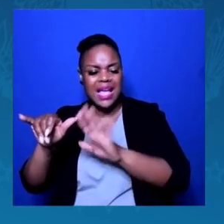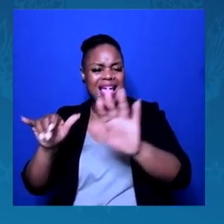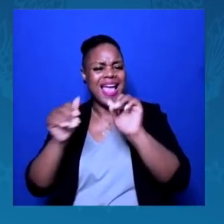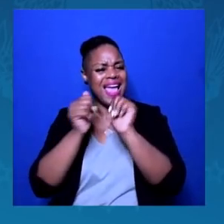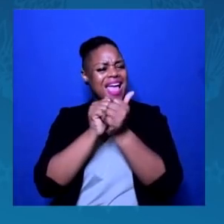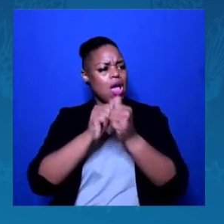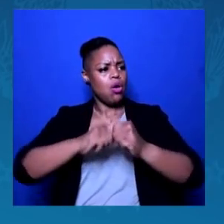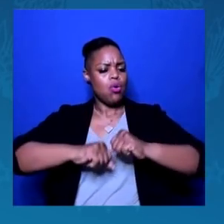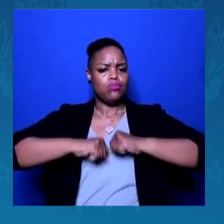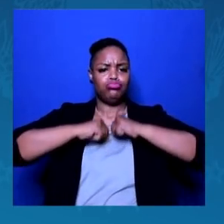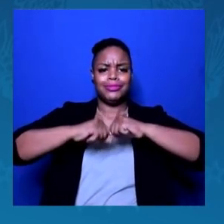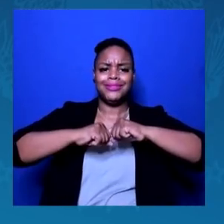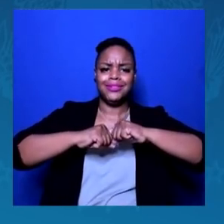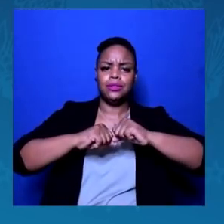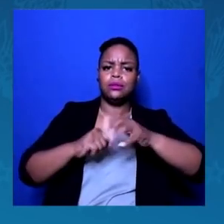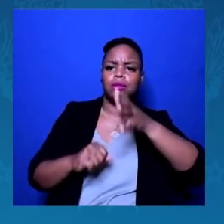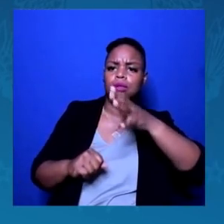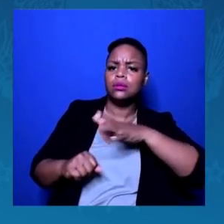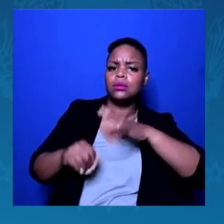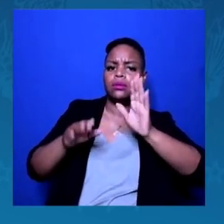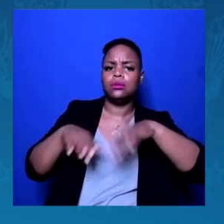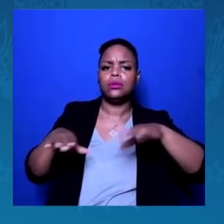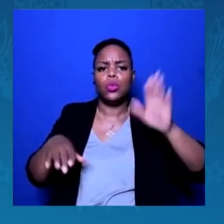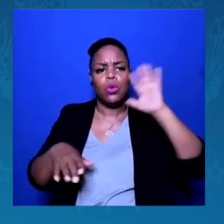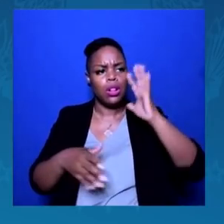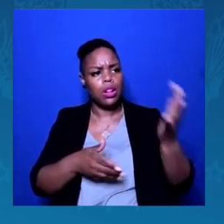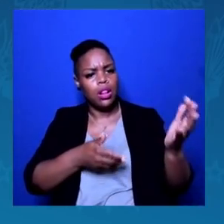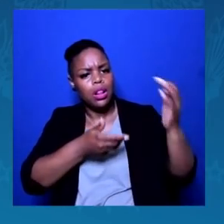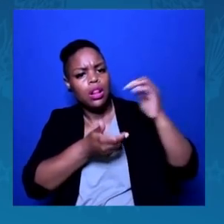And it is no secret that that many of our allies